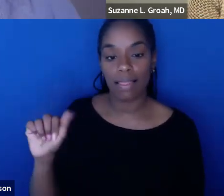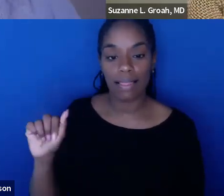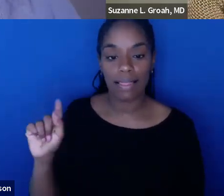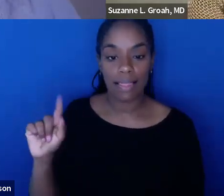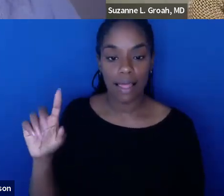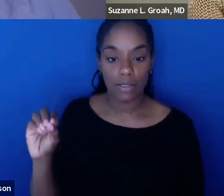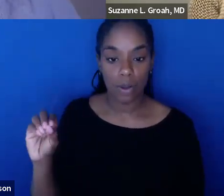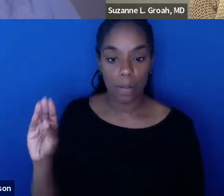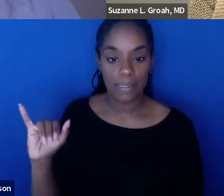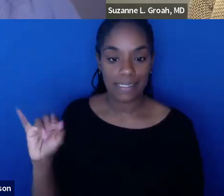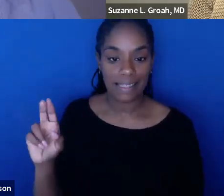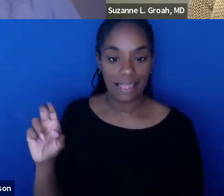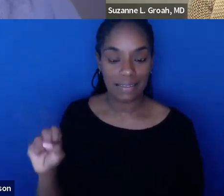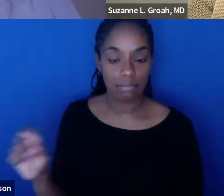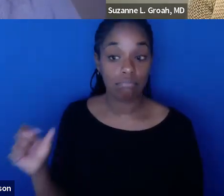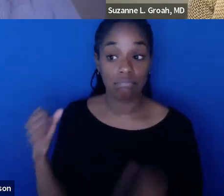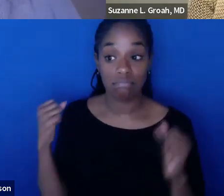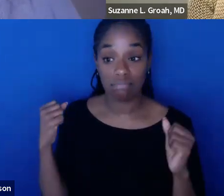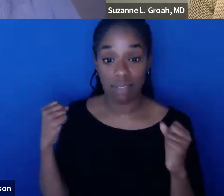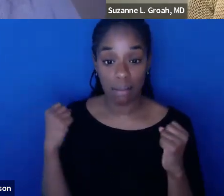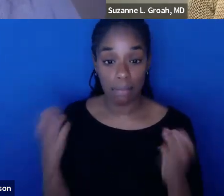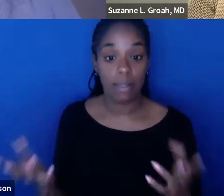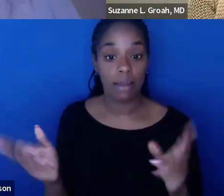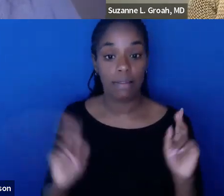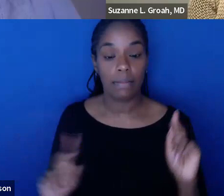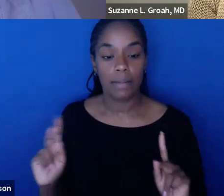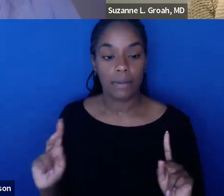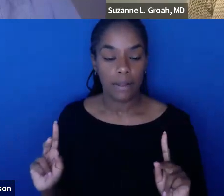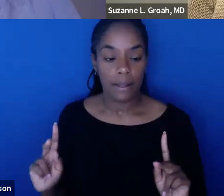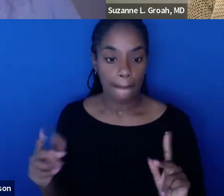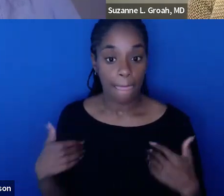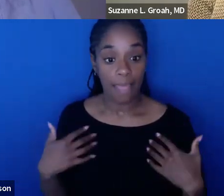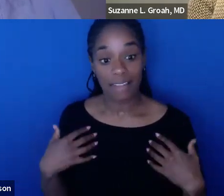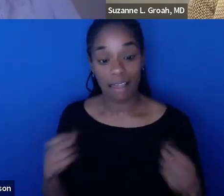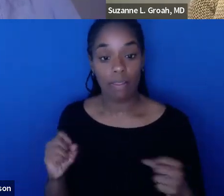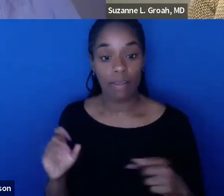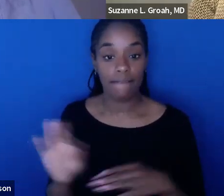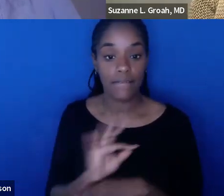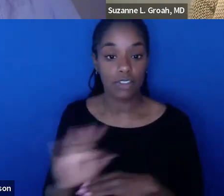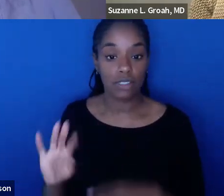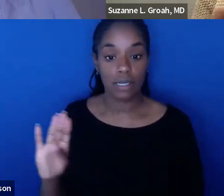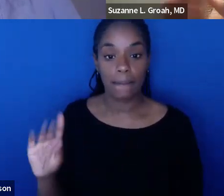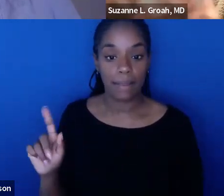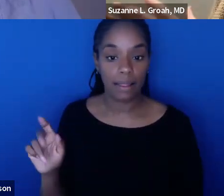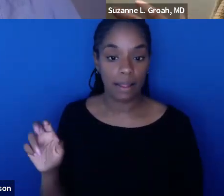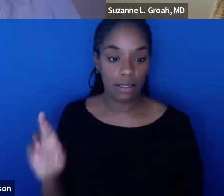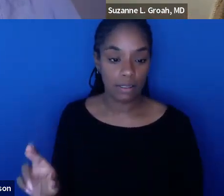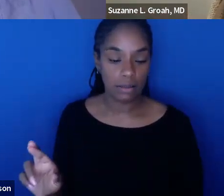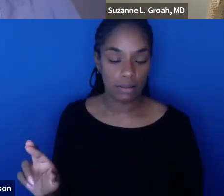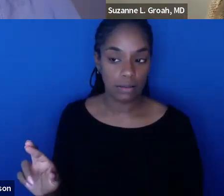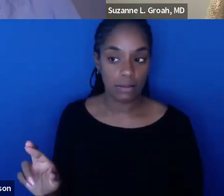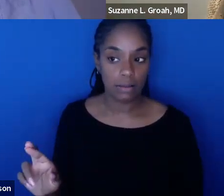a lot of the people with very healthy functioning bladders, but to a lesser